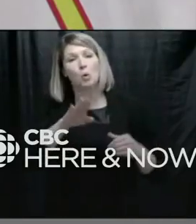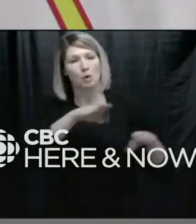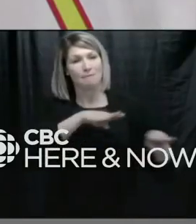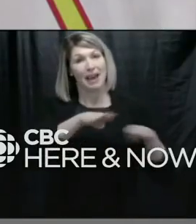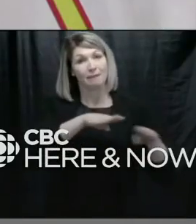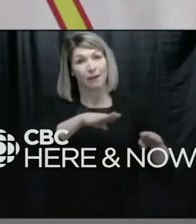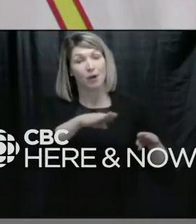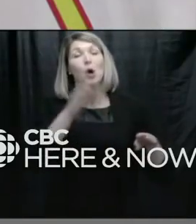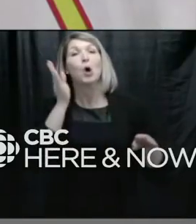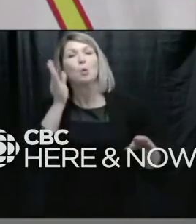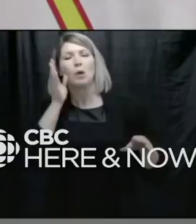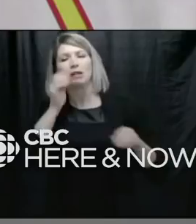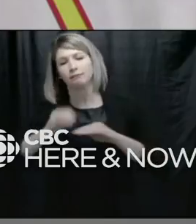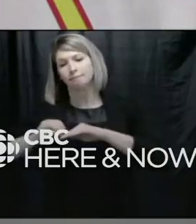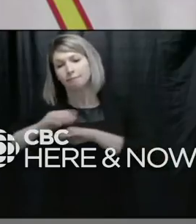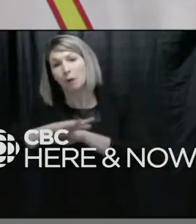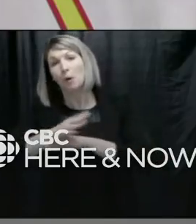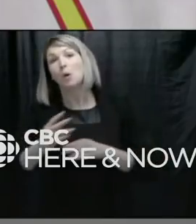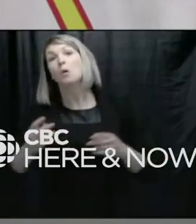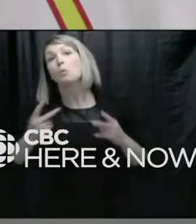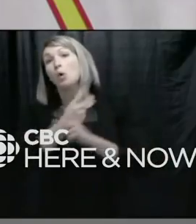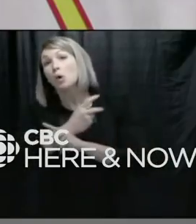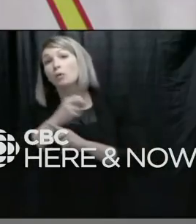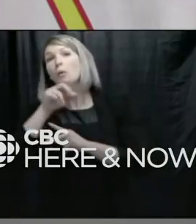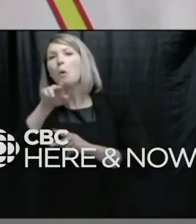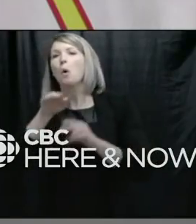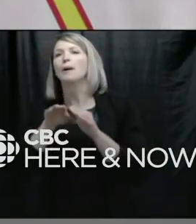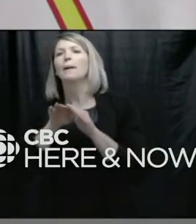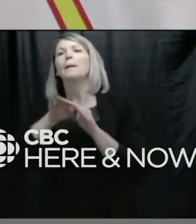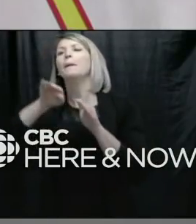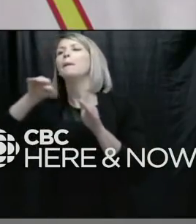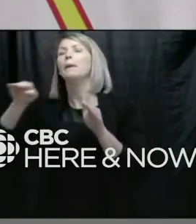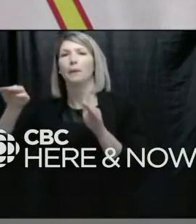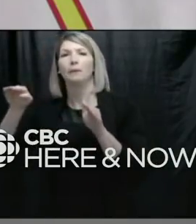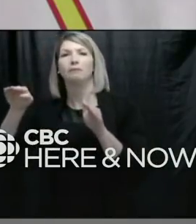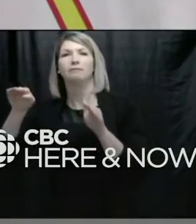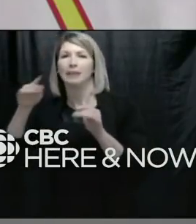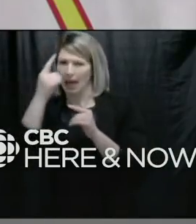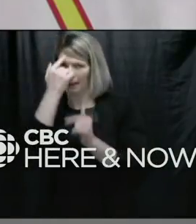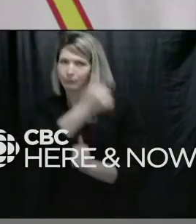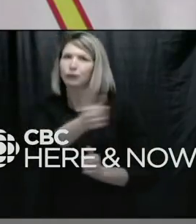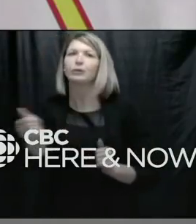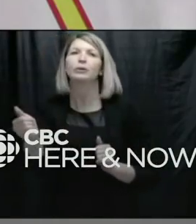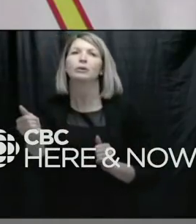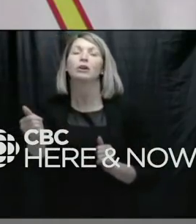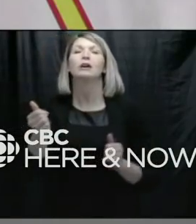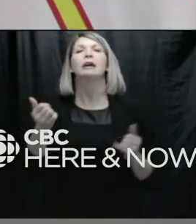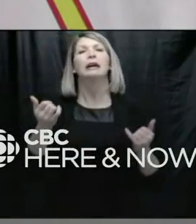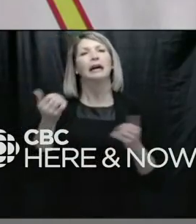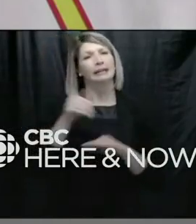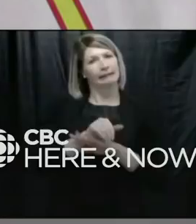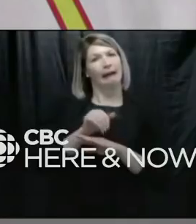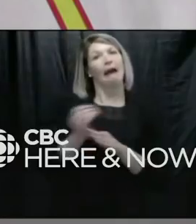MAKE IT OR BREAK IT.